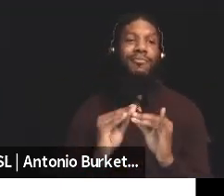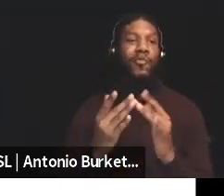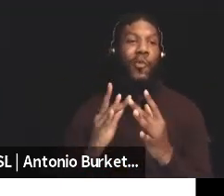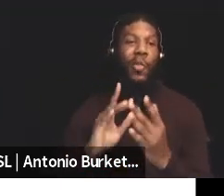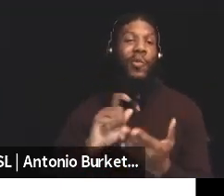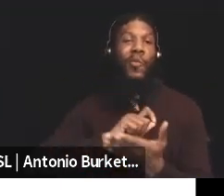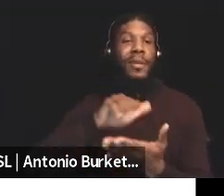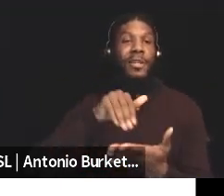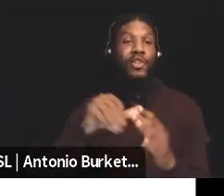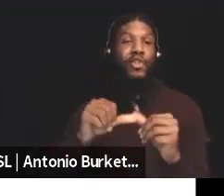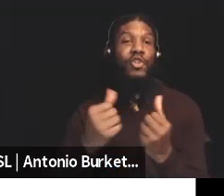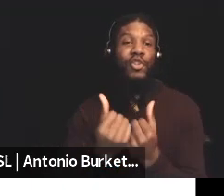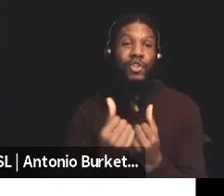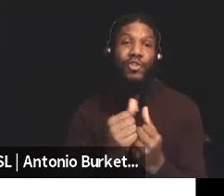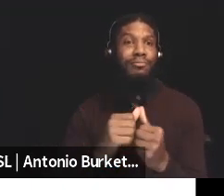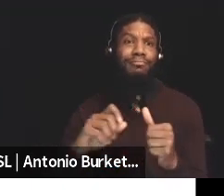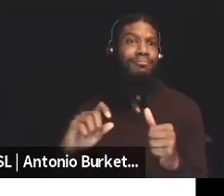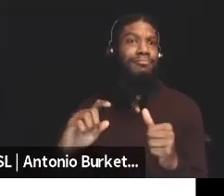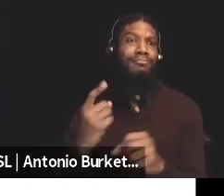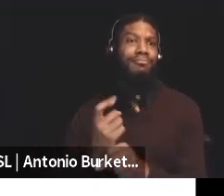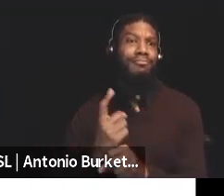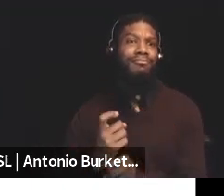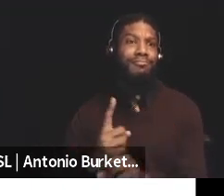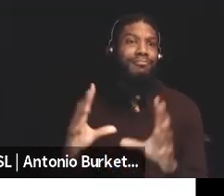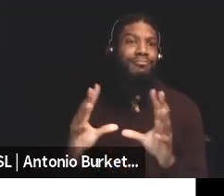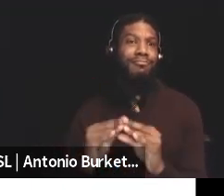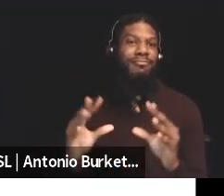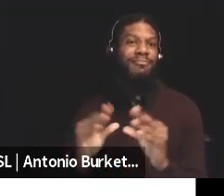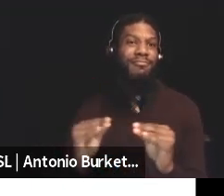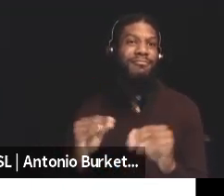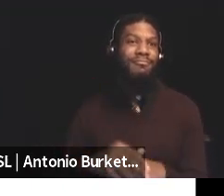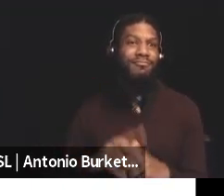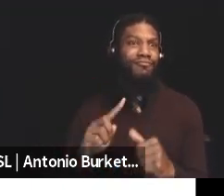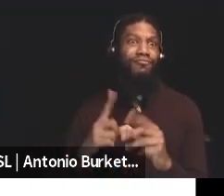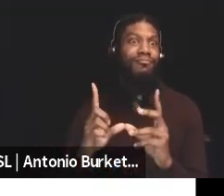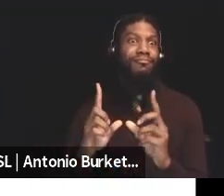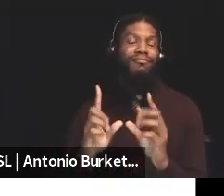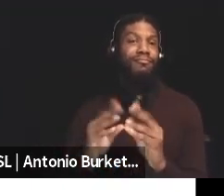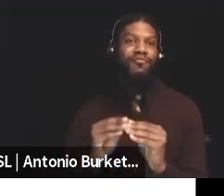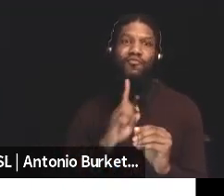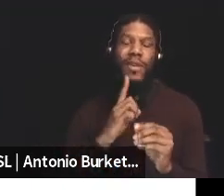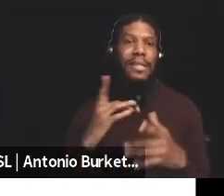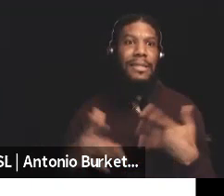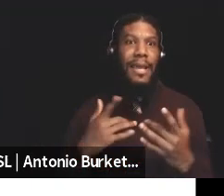Association inaugural conference. Very exciting! So a couple of quick announcements. If you want